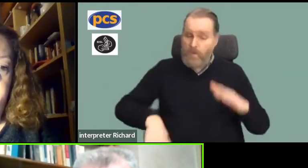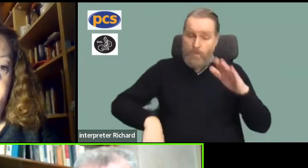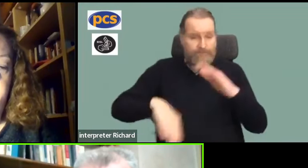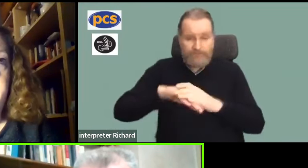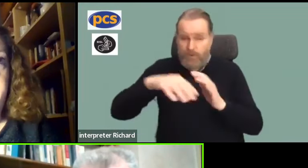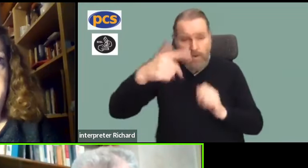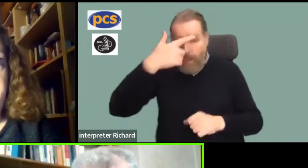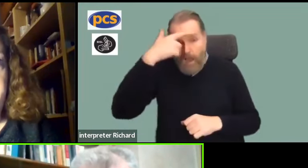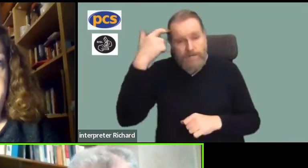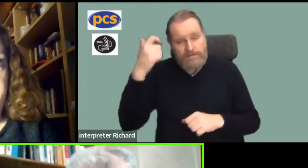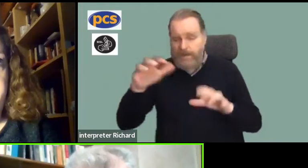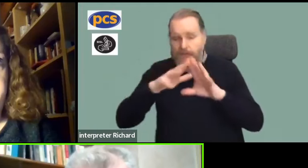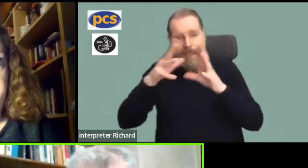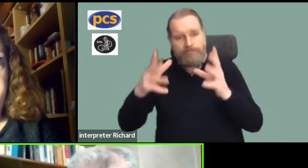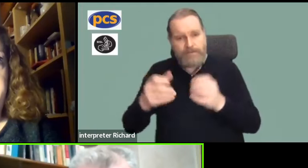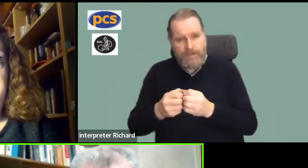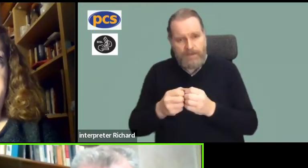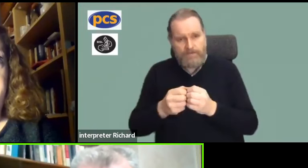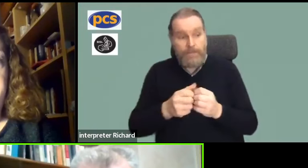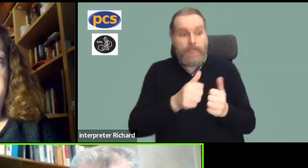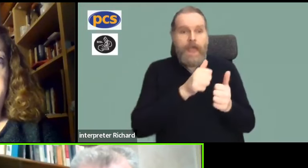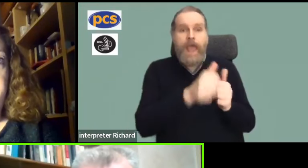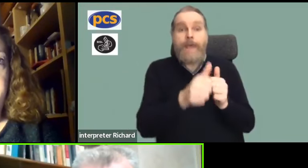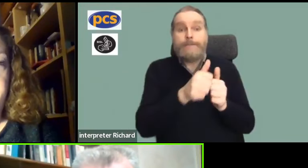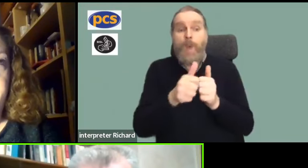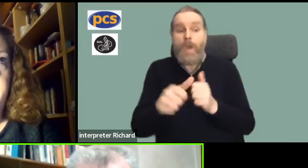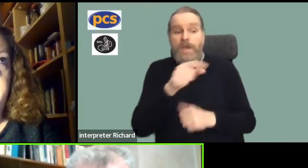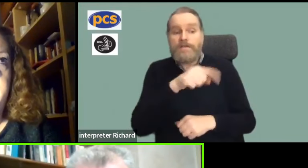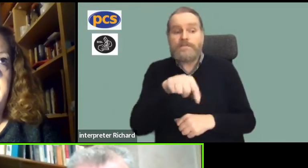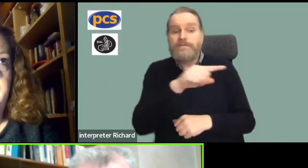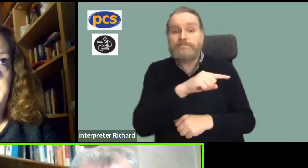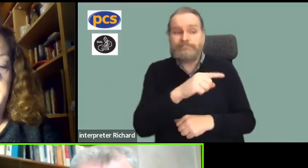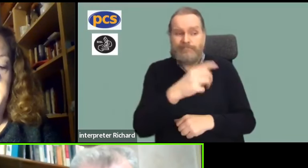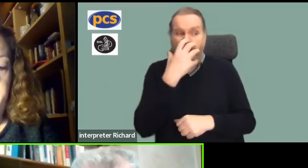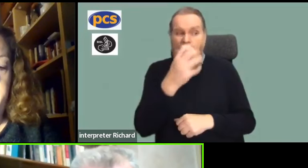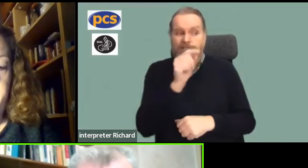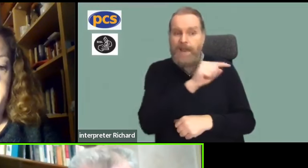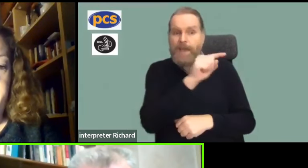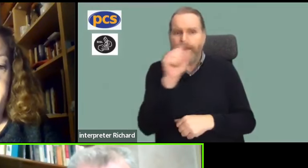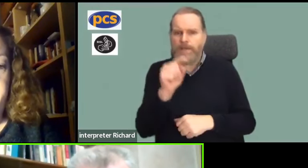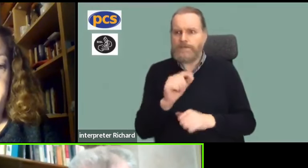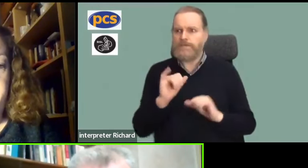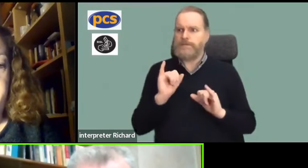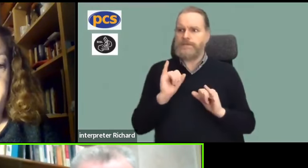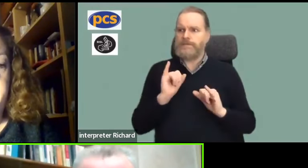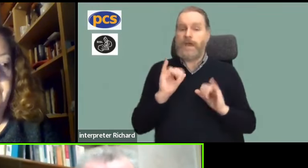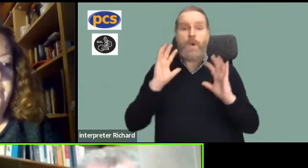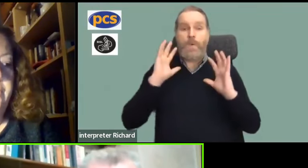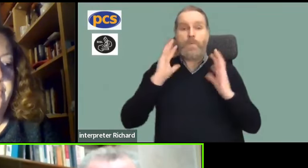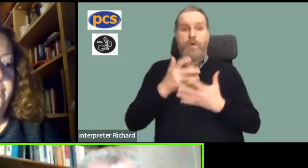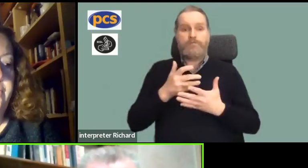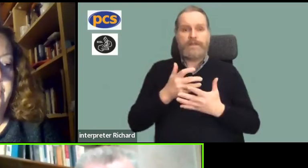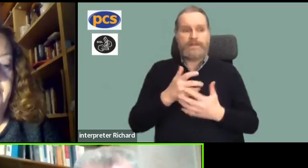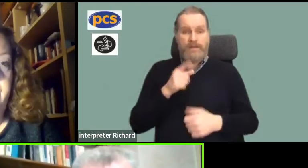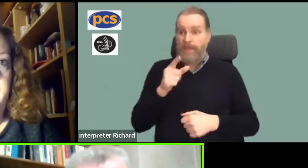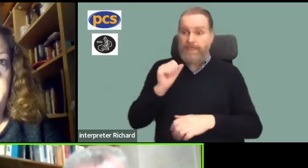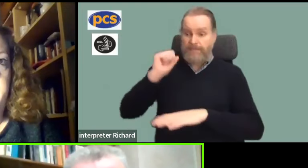this point is, look, we completely understand that we know that all the employees are are working in, not off from in. Not often the government sets up